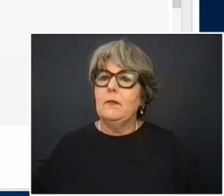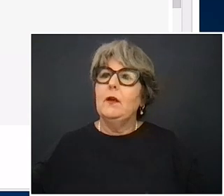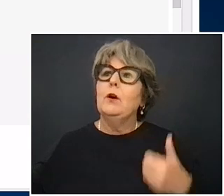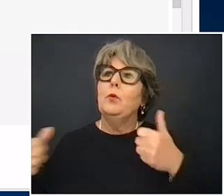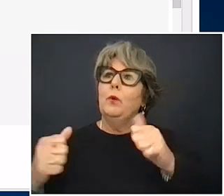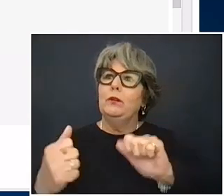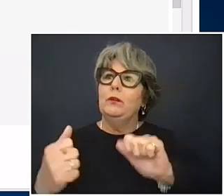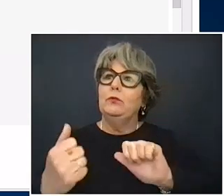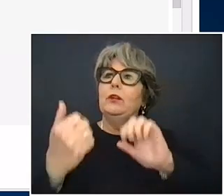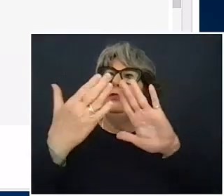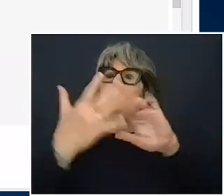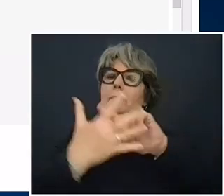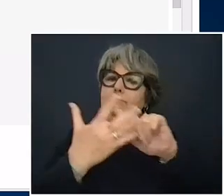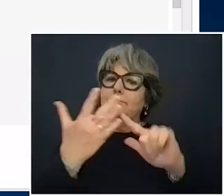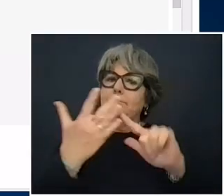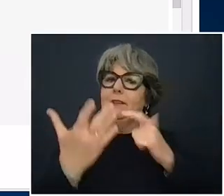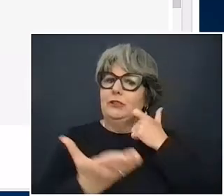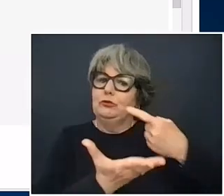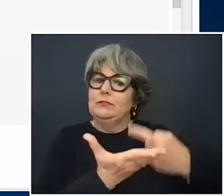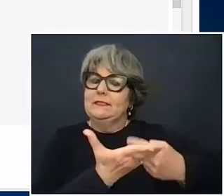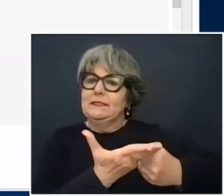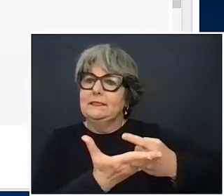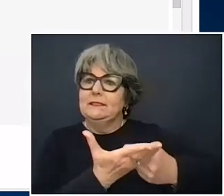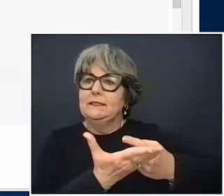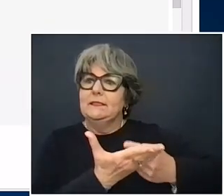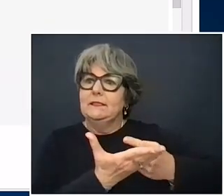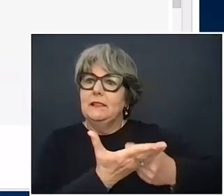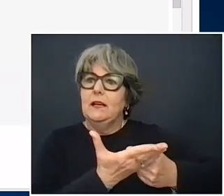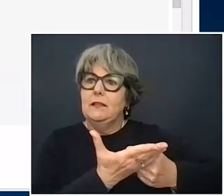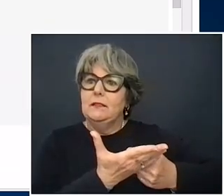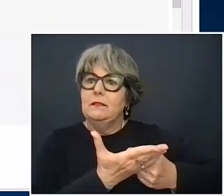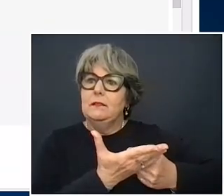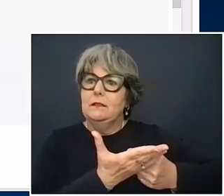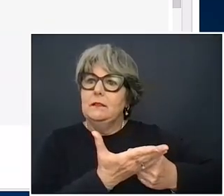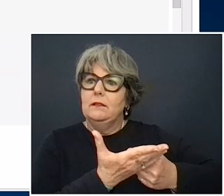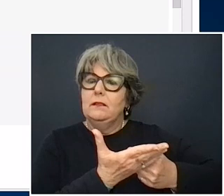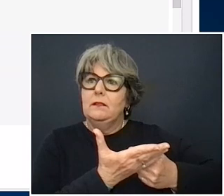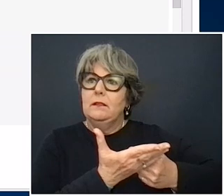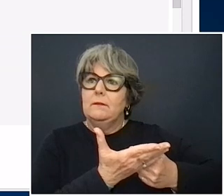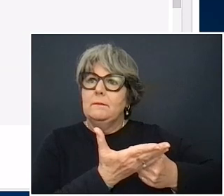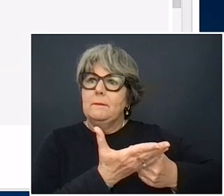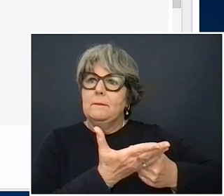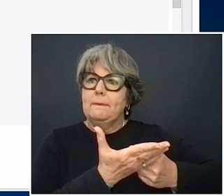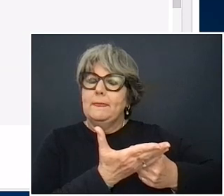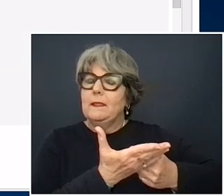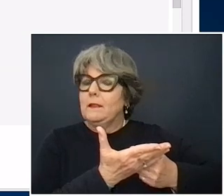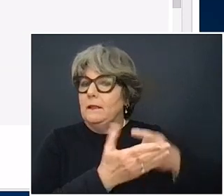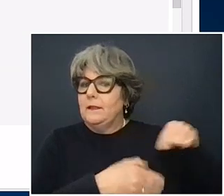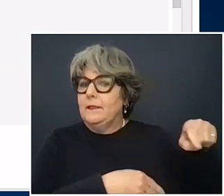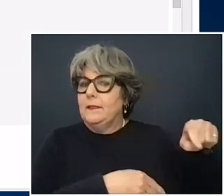discussed by the point at which you actually accept the application, and then